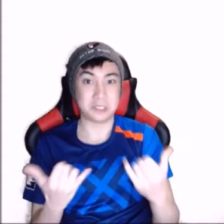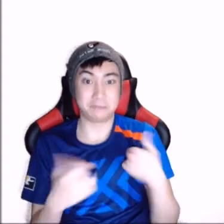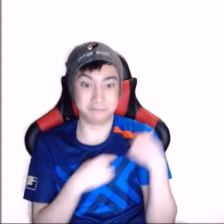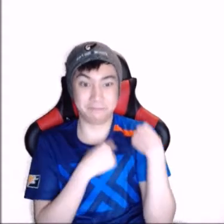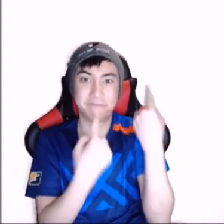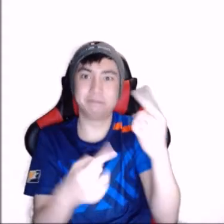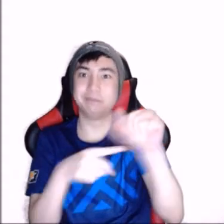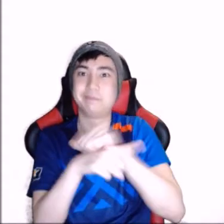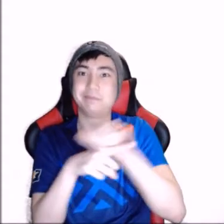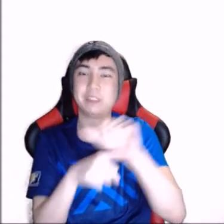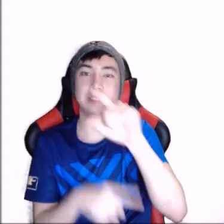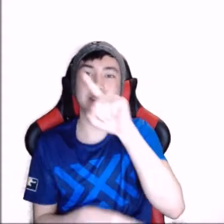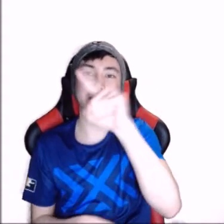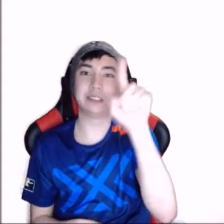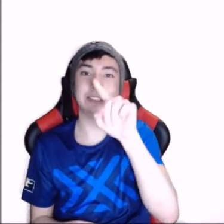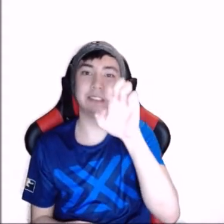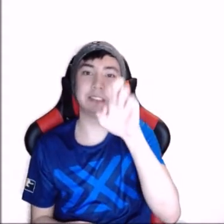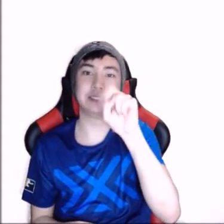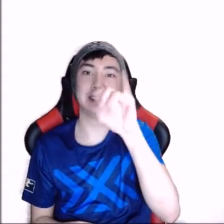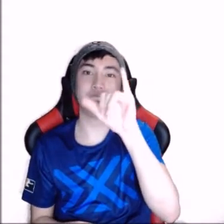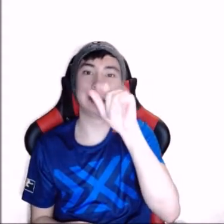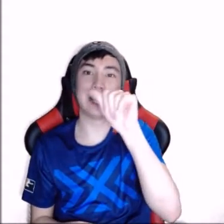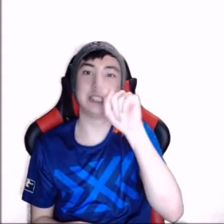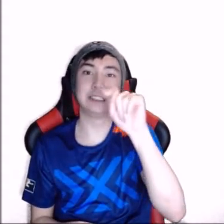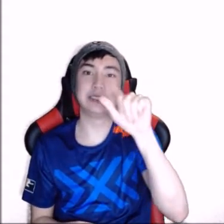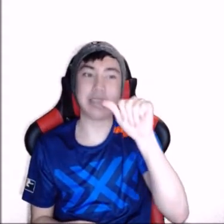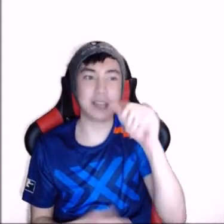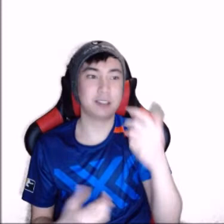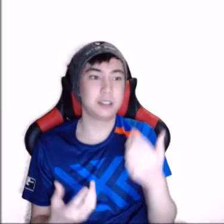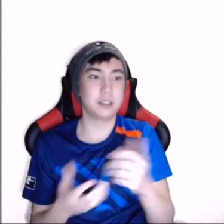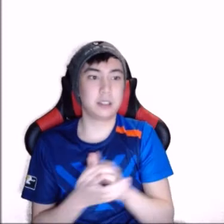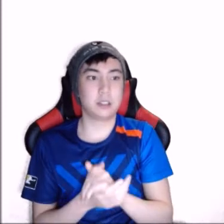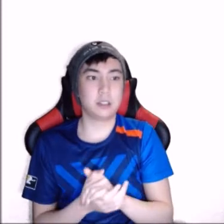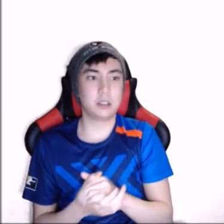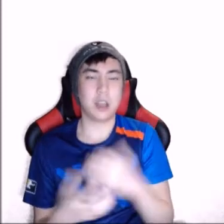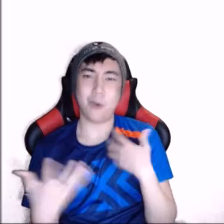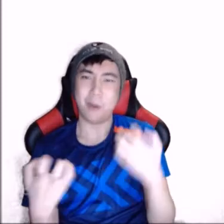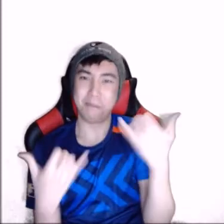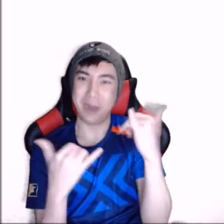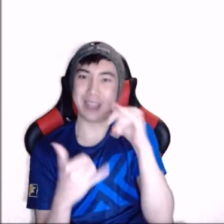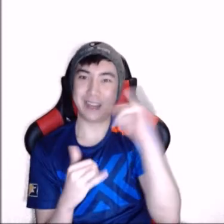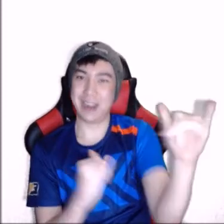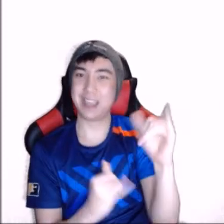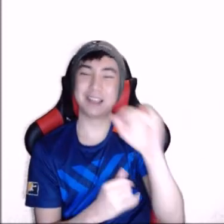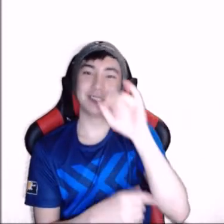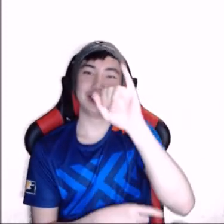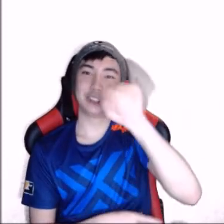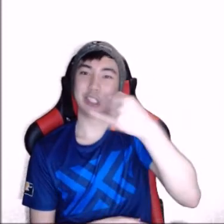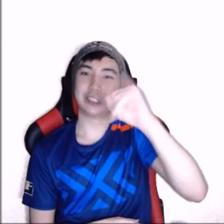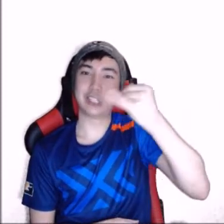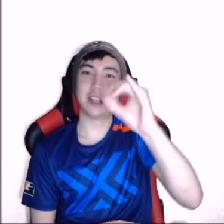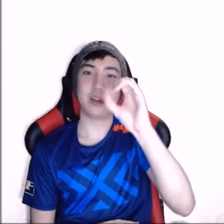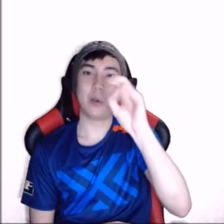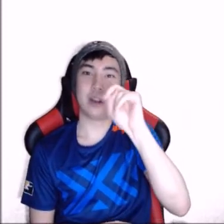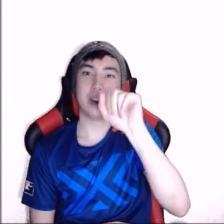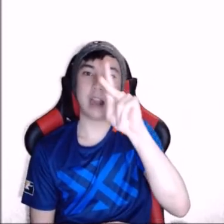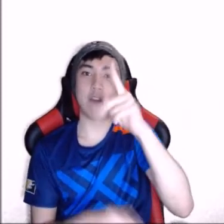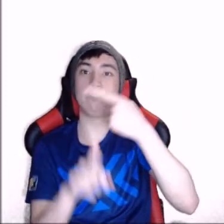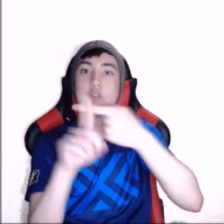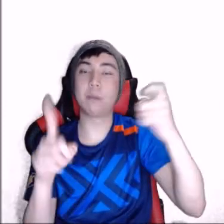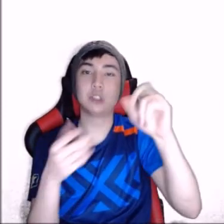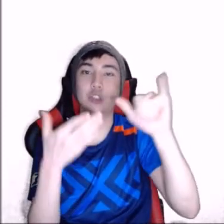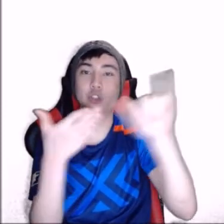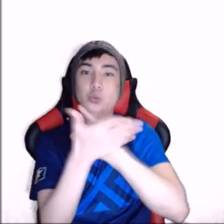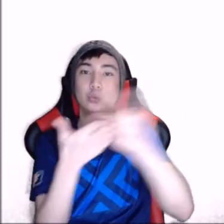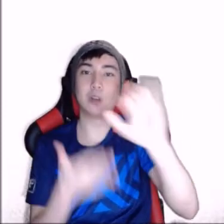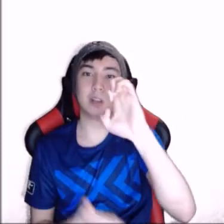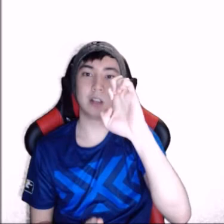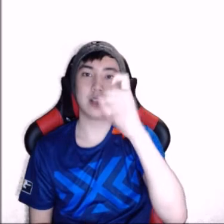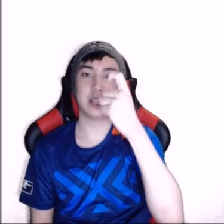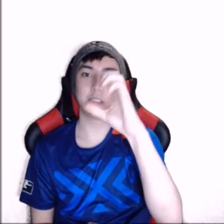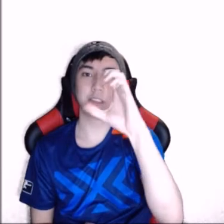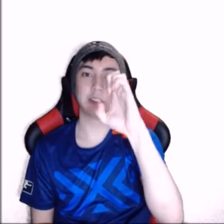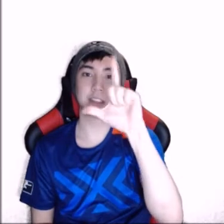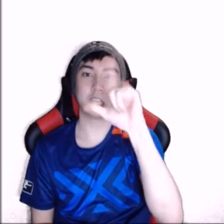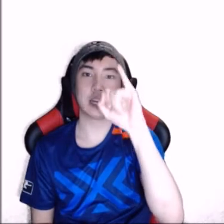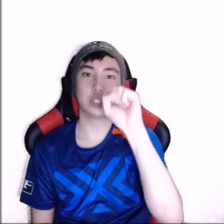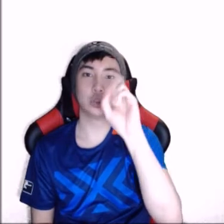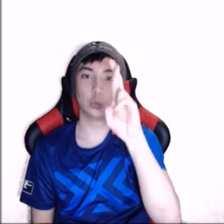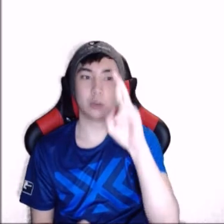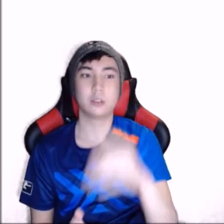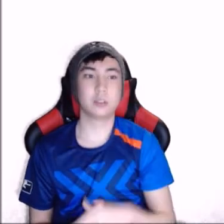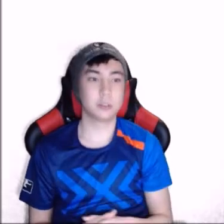I’m still practicing with Zenyatta; I want to play like JJoNak from New York Excelsior